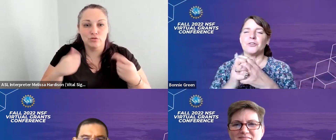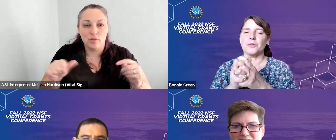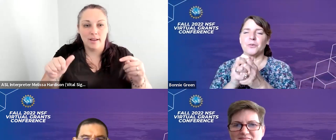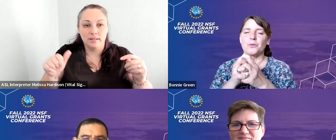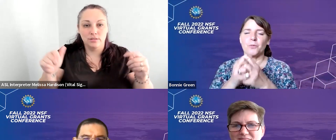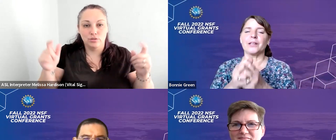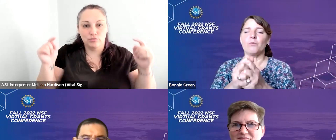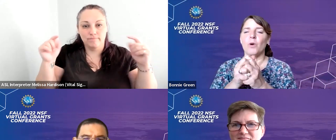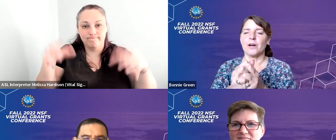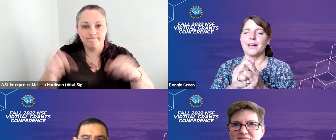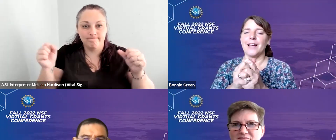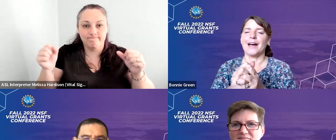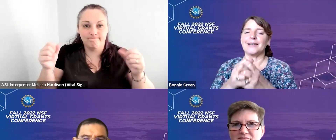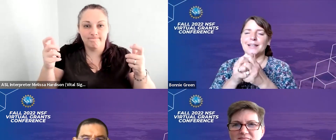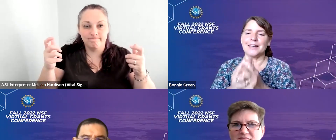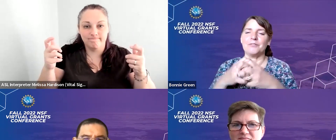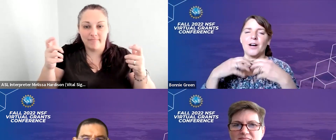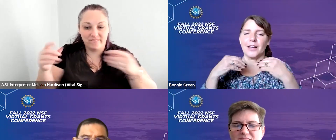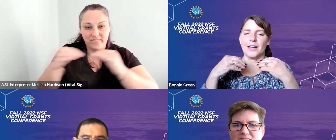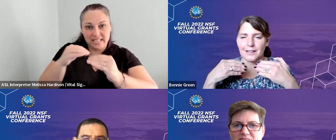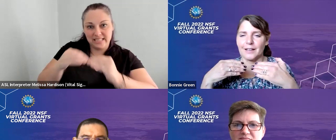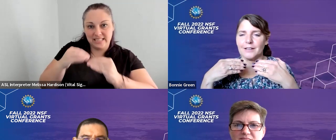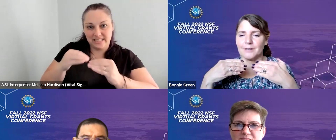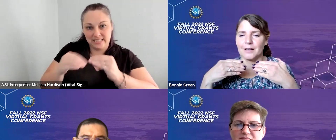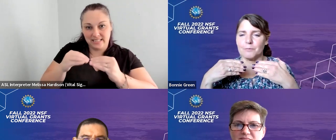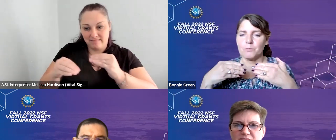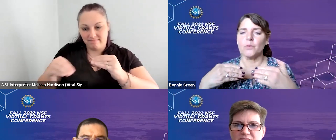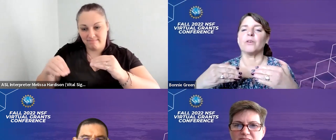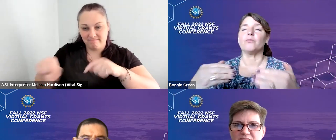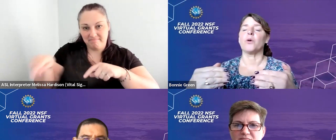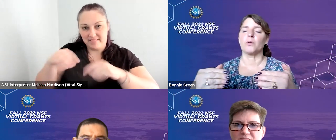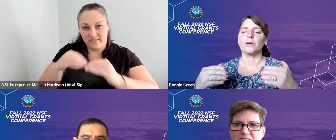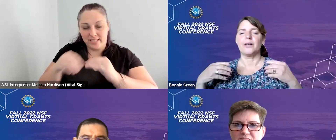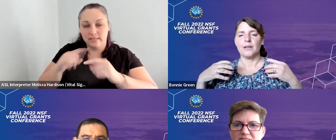That you're you're really working at identifying and and moving forward